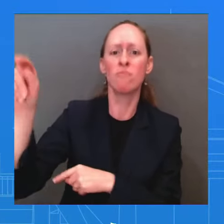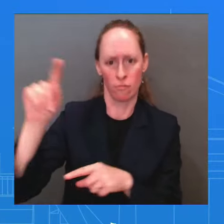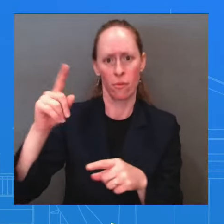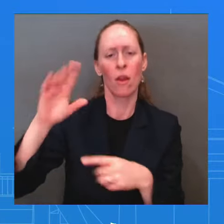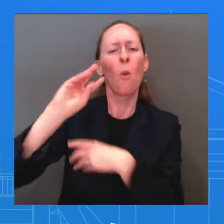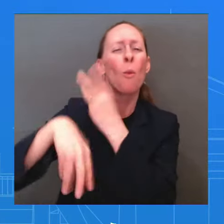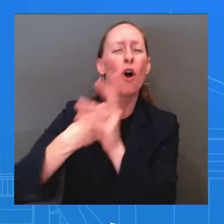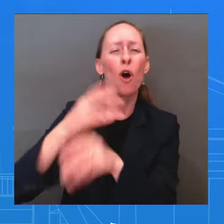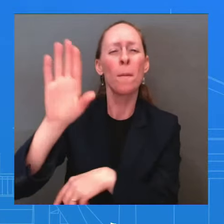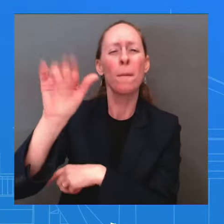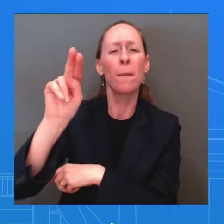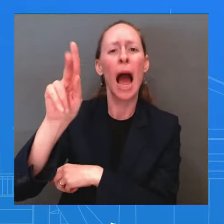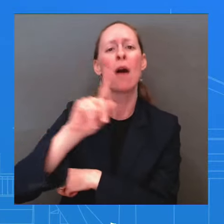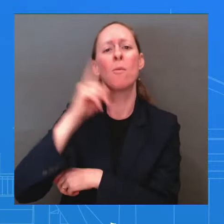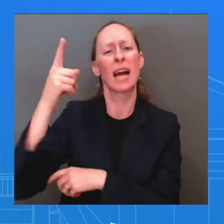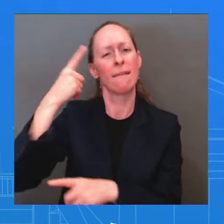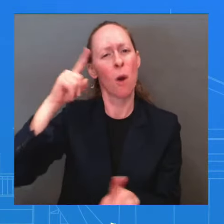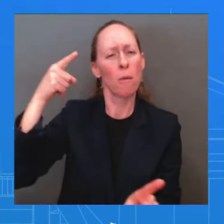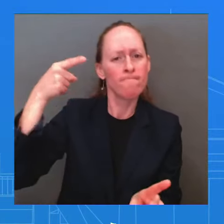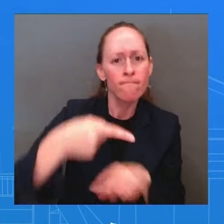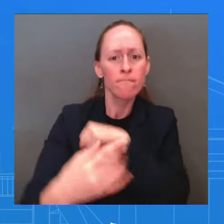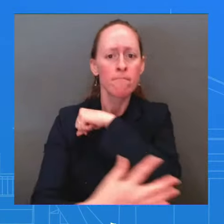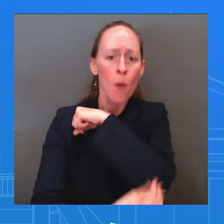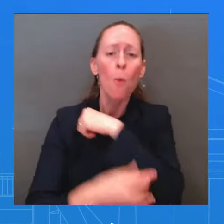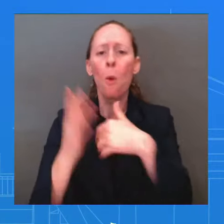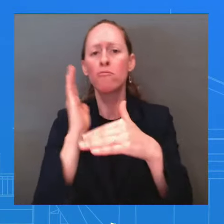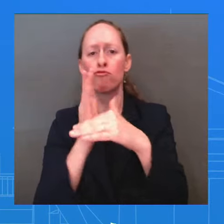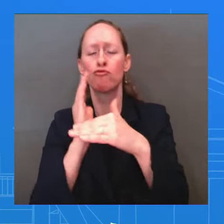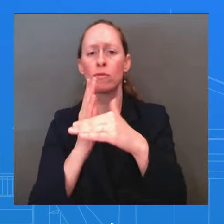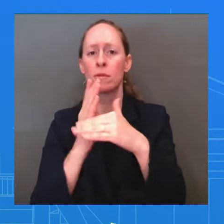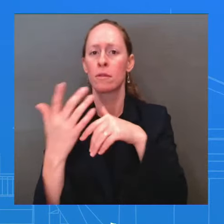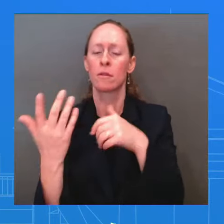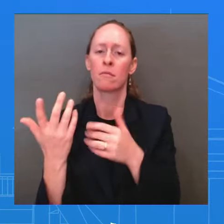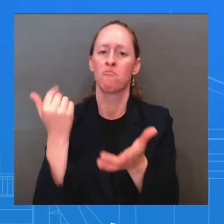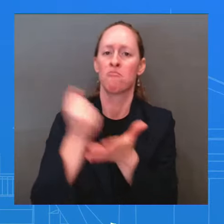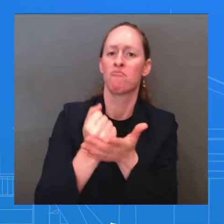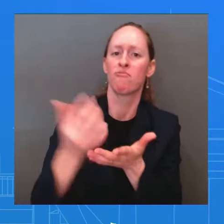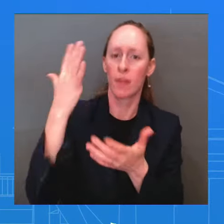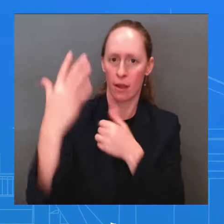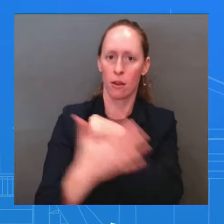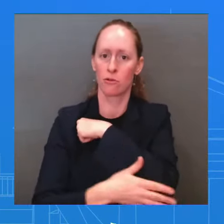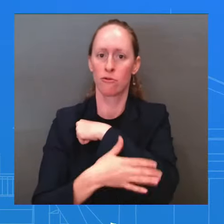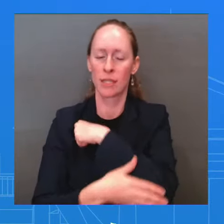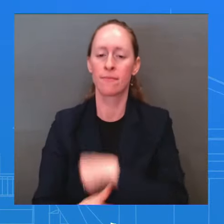At this year's General Assembly, the President will build on this theme. He will also reaffirm and advocate